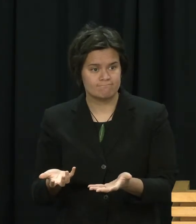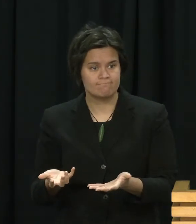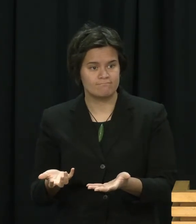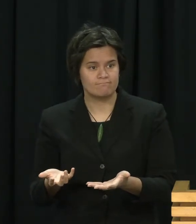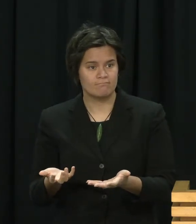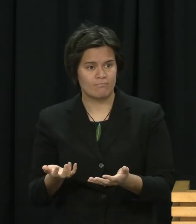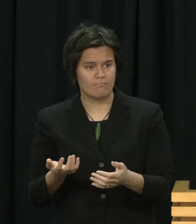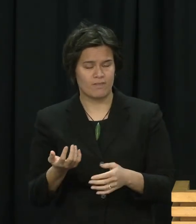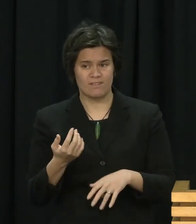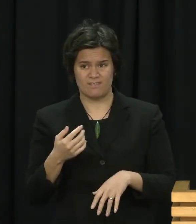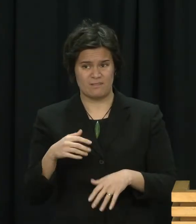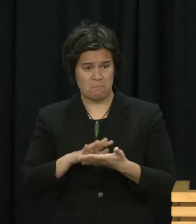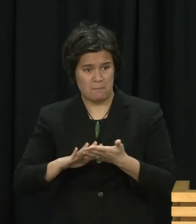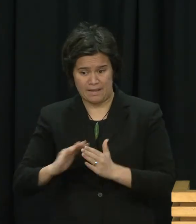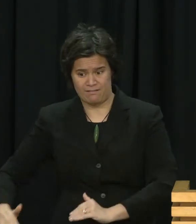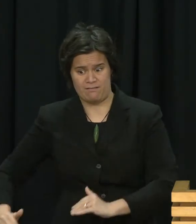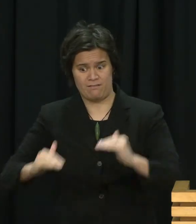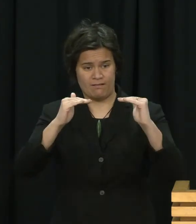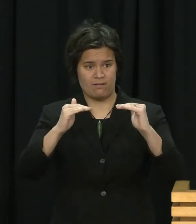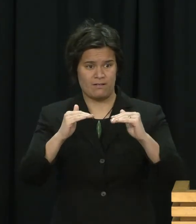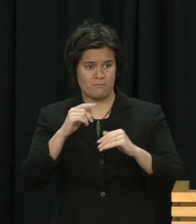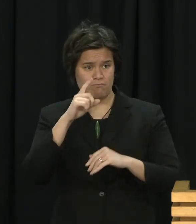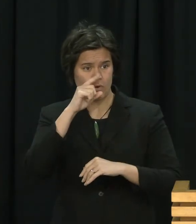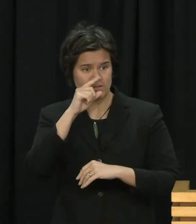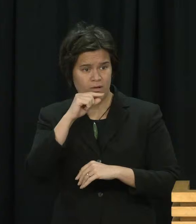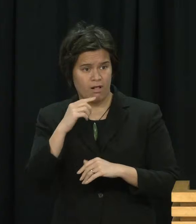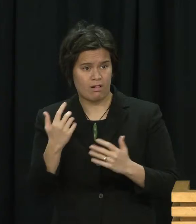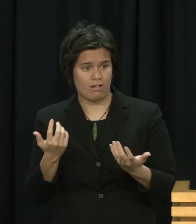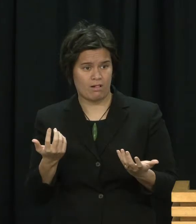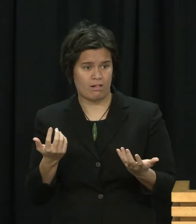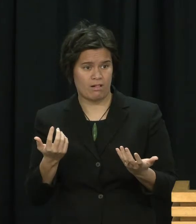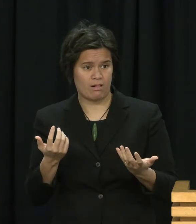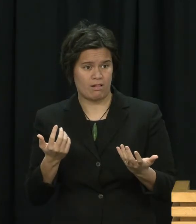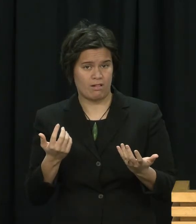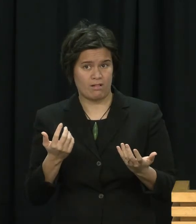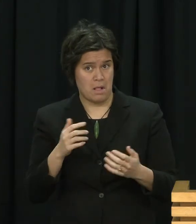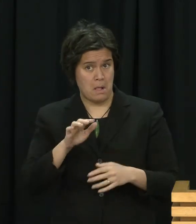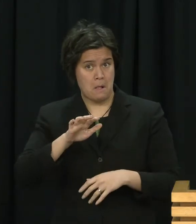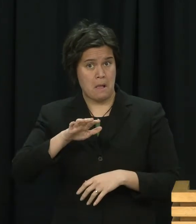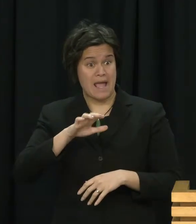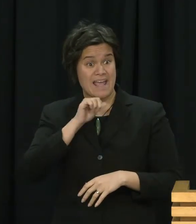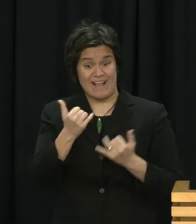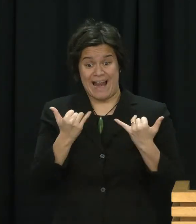were dealing with cases here, that meant we had to have not